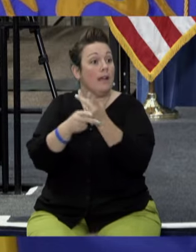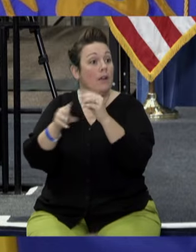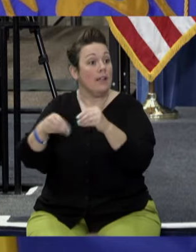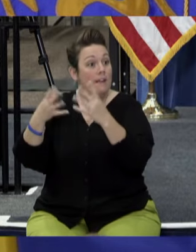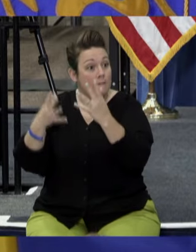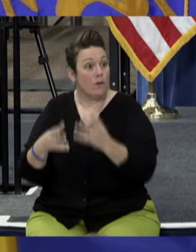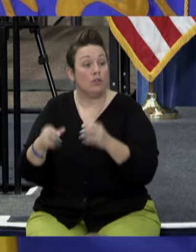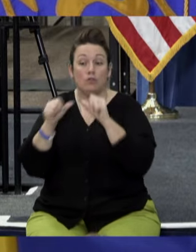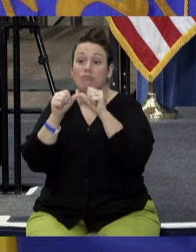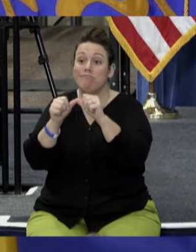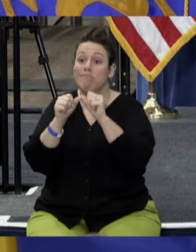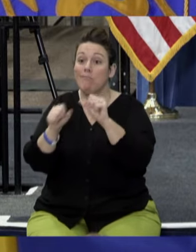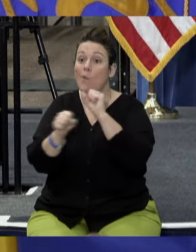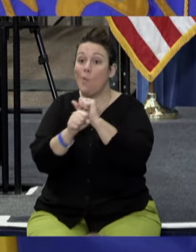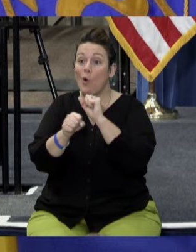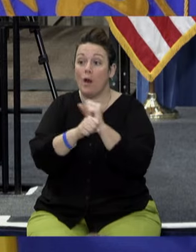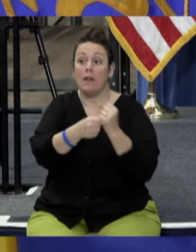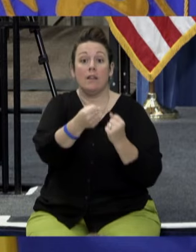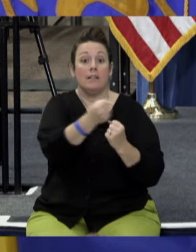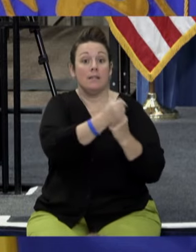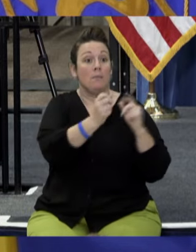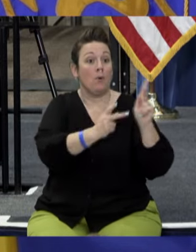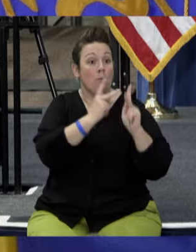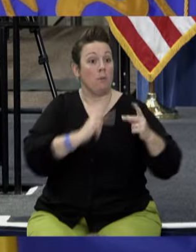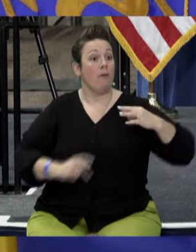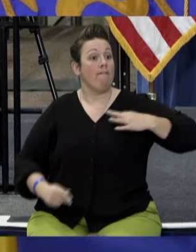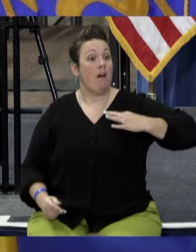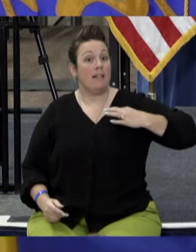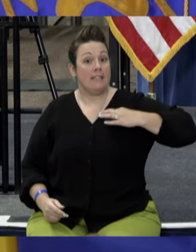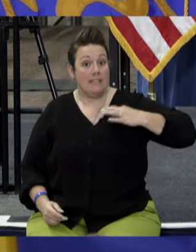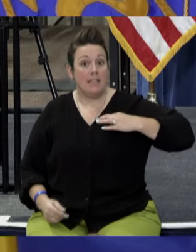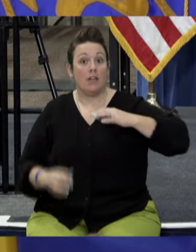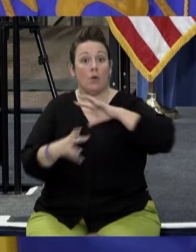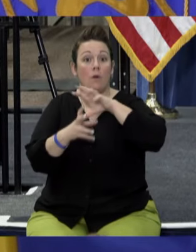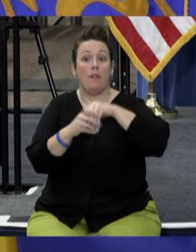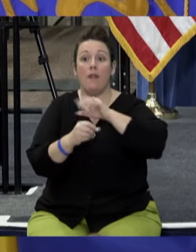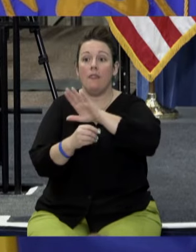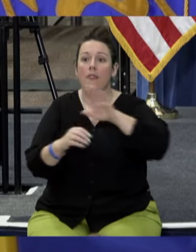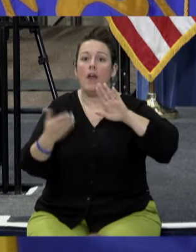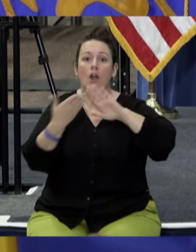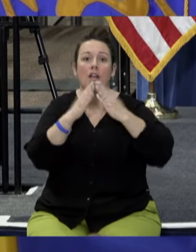They support people to volunteer in their communities and leave a lasting